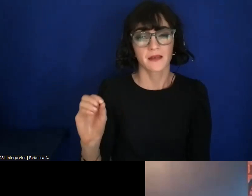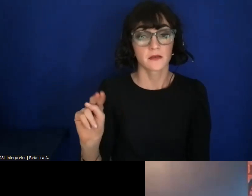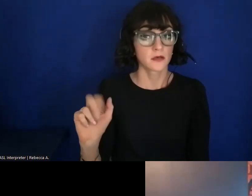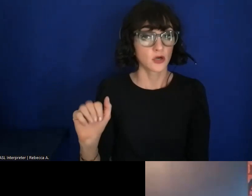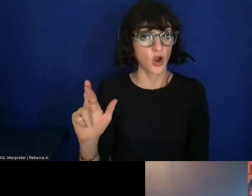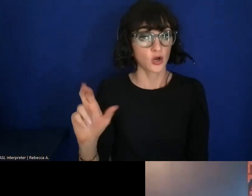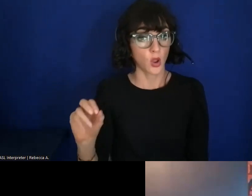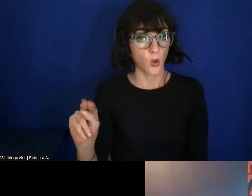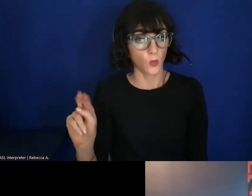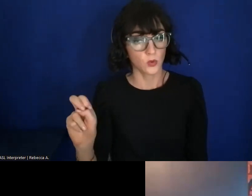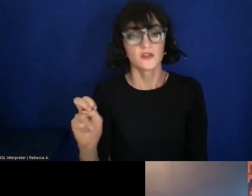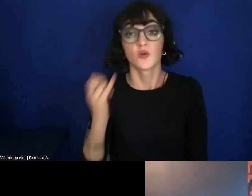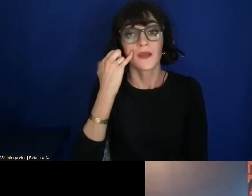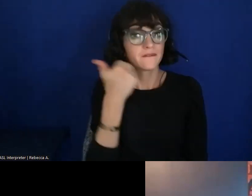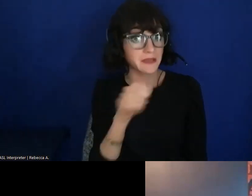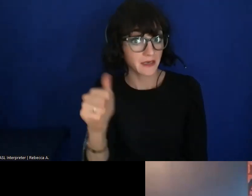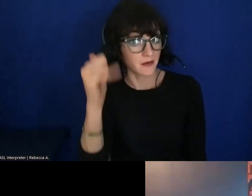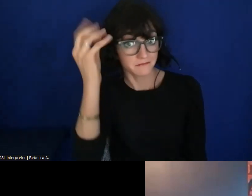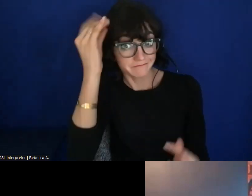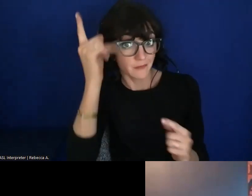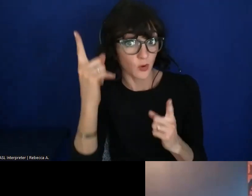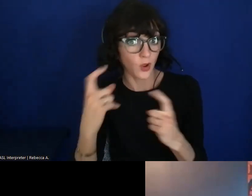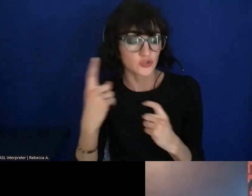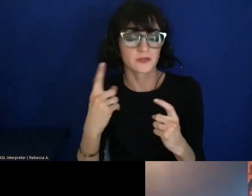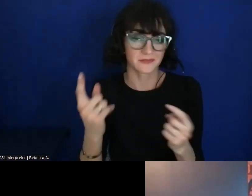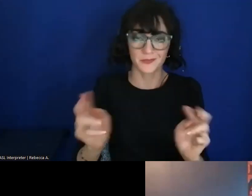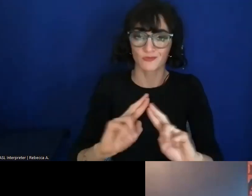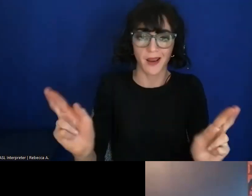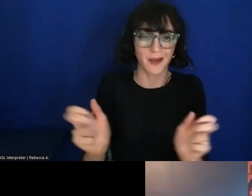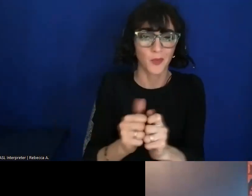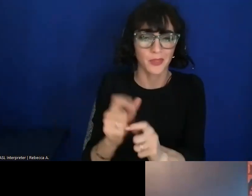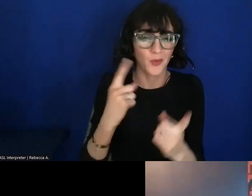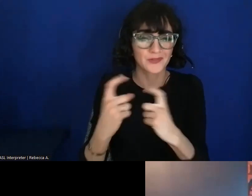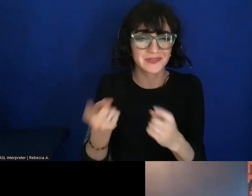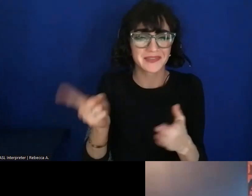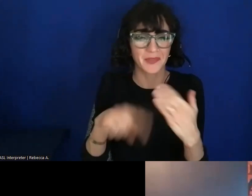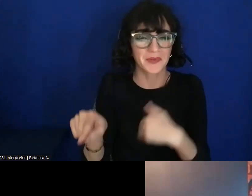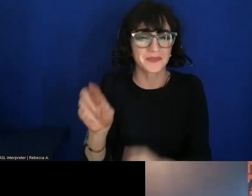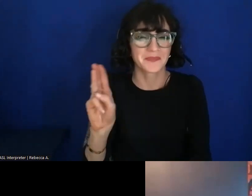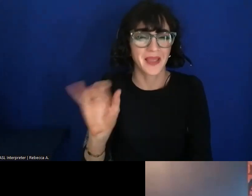bring those questions to our next May 9th and we really appreciate everyone being here thank you so much.